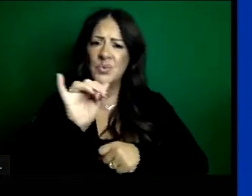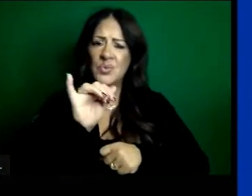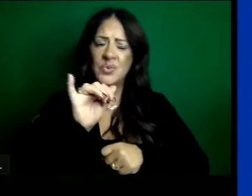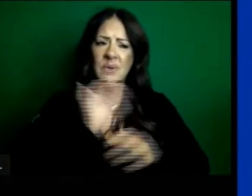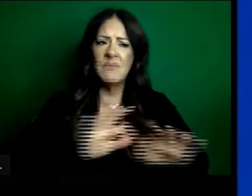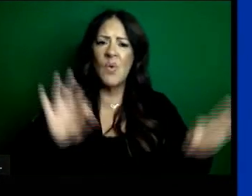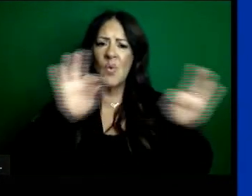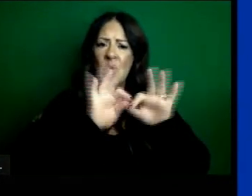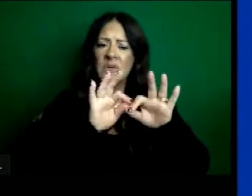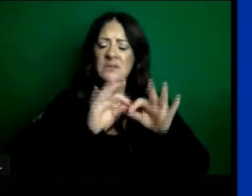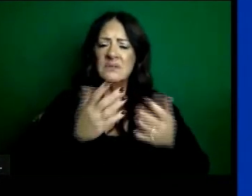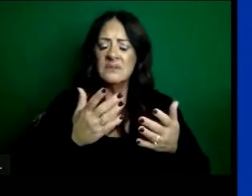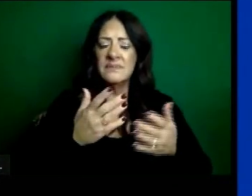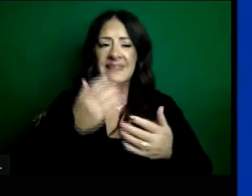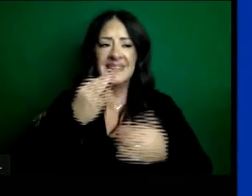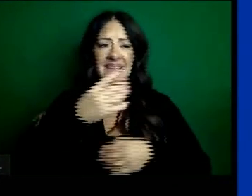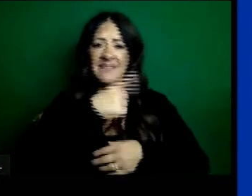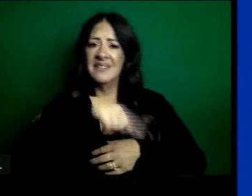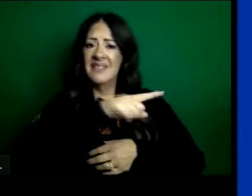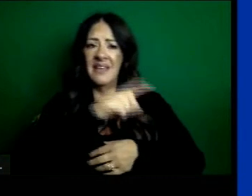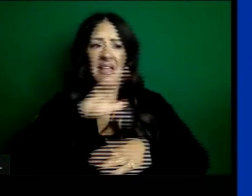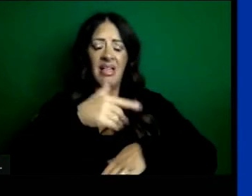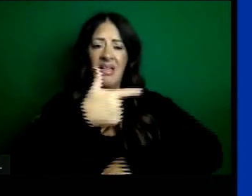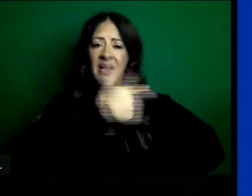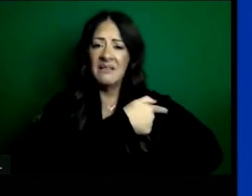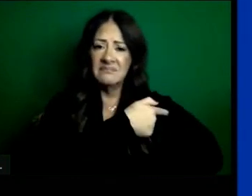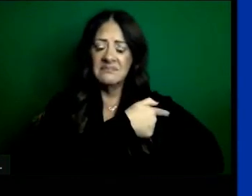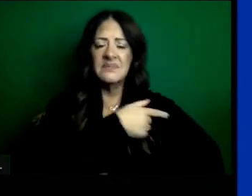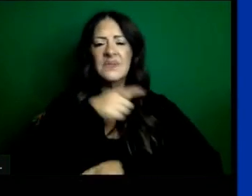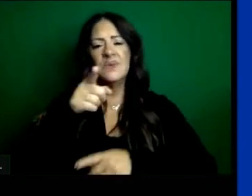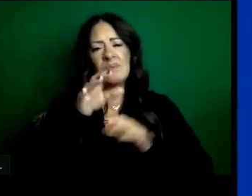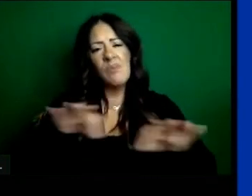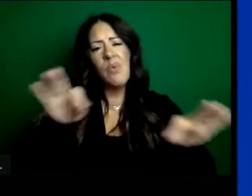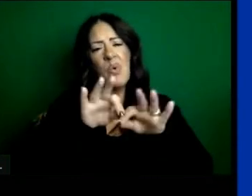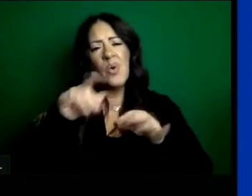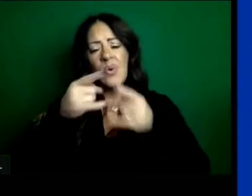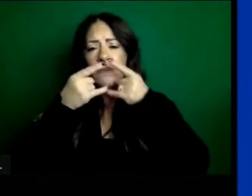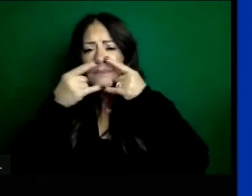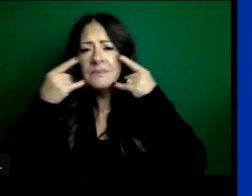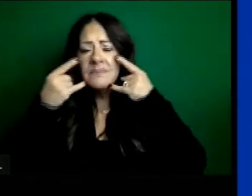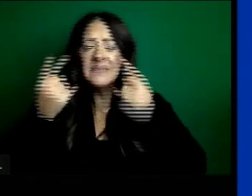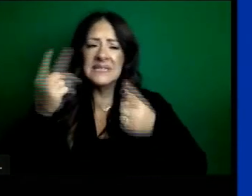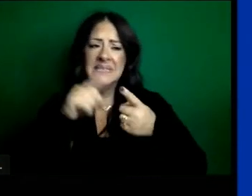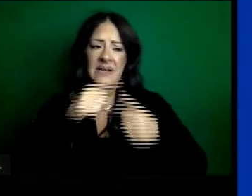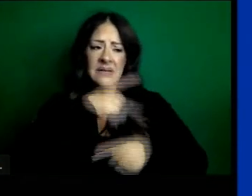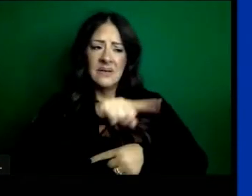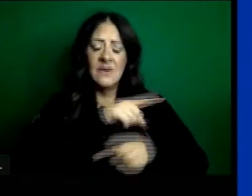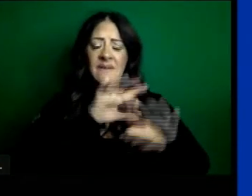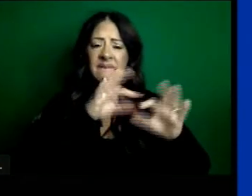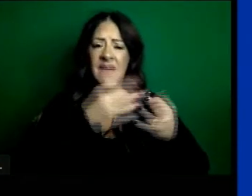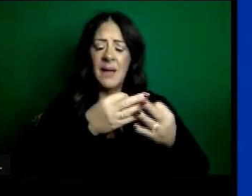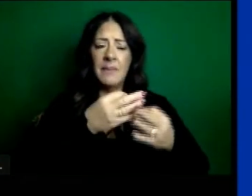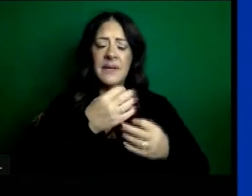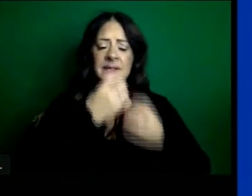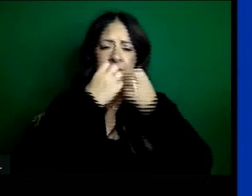WITH UNDERLYING CONDITIONS, THOSE WHO ARE OLDER, THOSE WHO WE ARE GETTING VACCINATED FIRST. IF THEY HAVEN'T BEEN VACCINATED